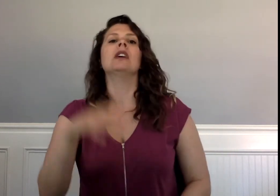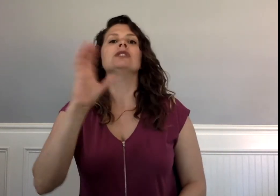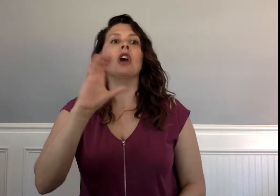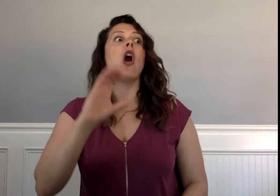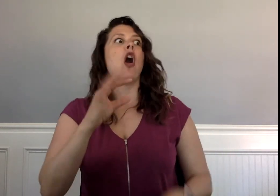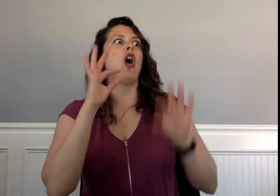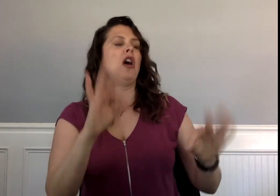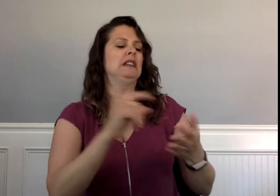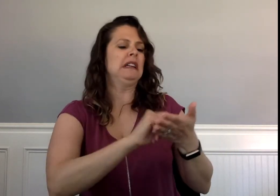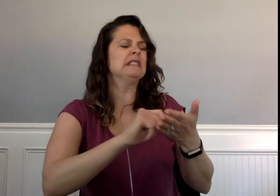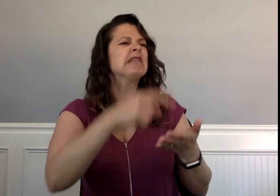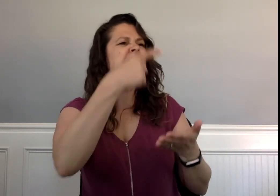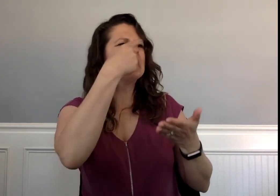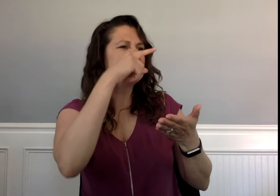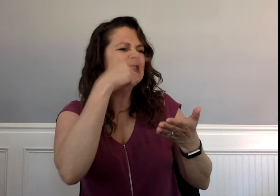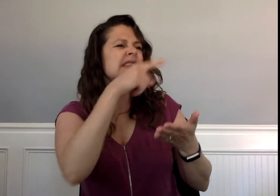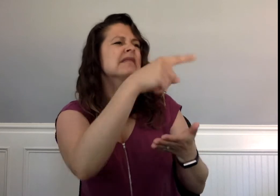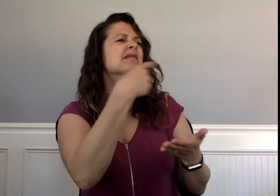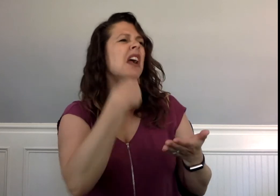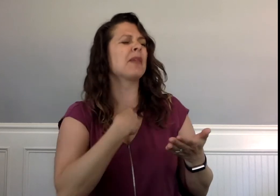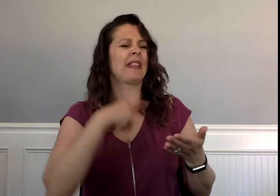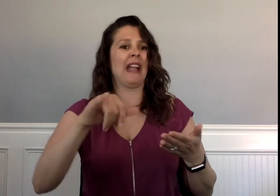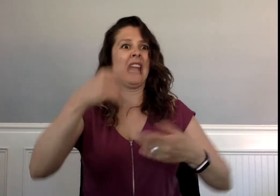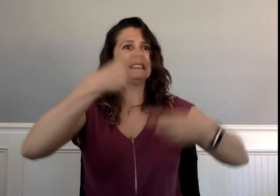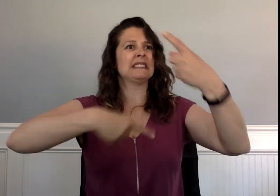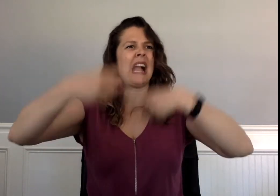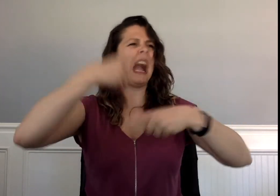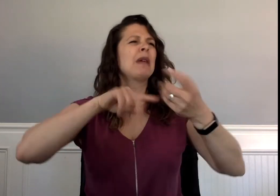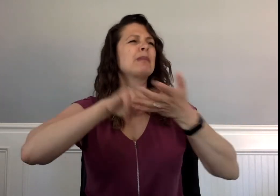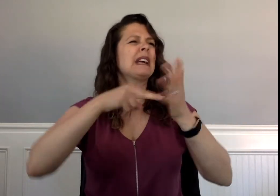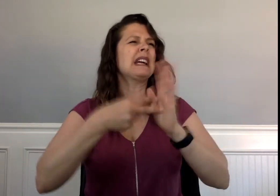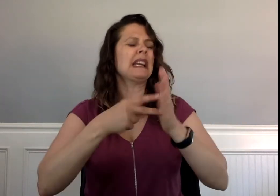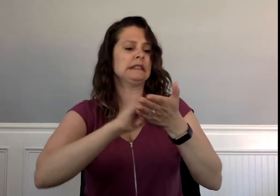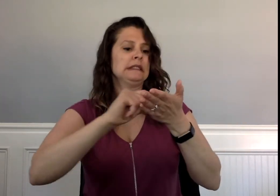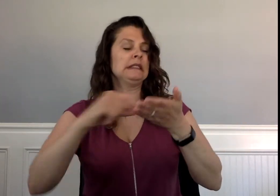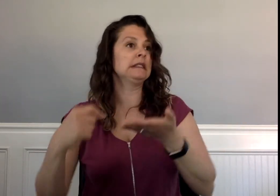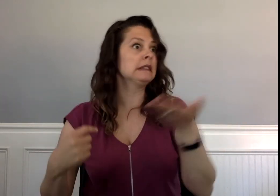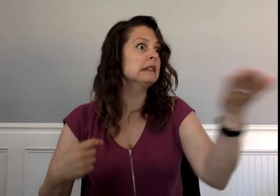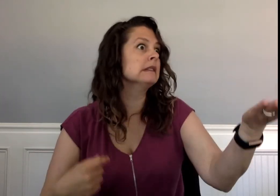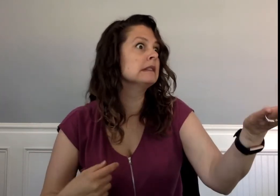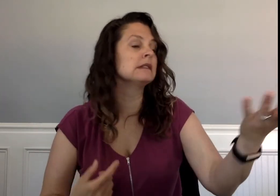Perfect. Charlie asked, "Can you please tell me what this sign means?"